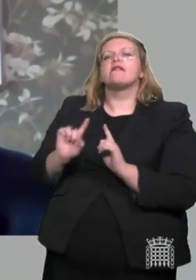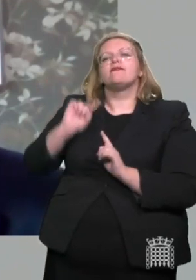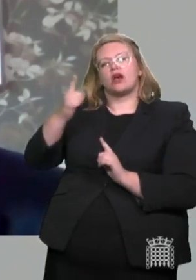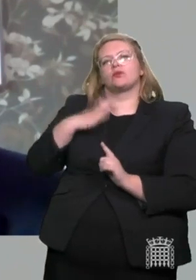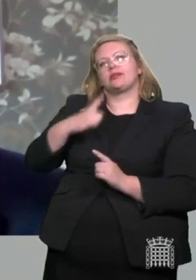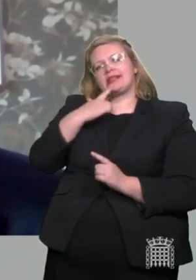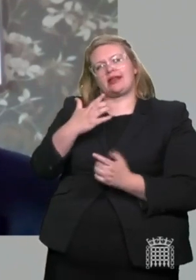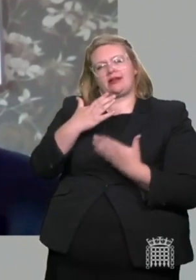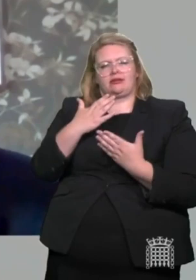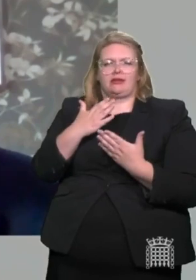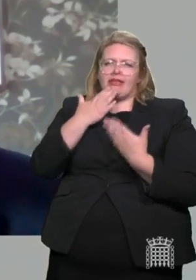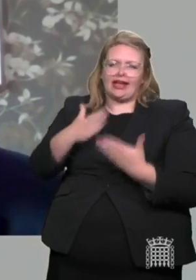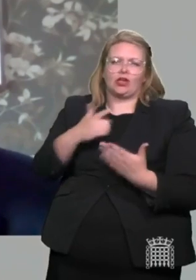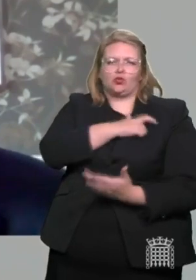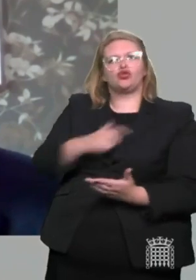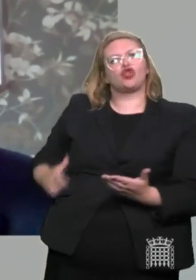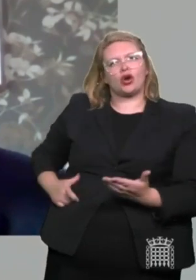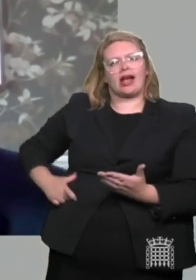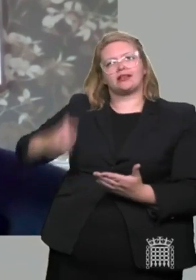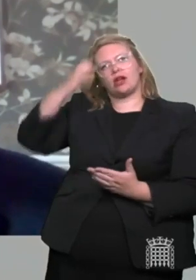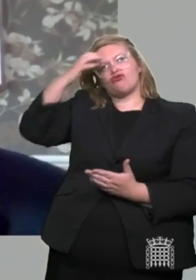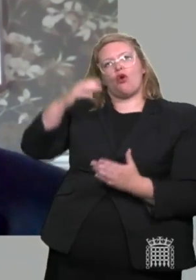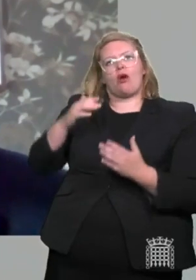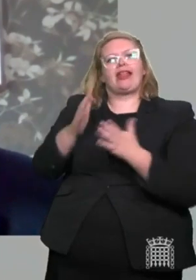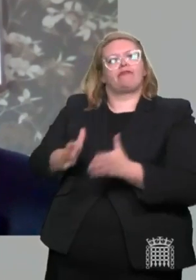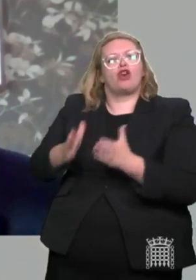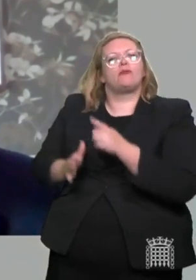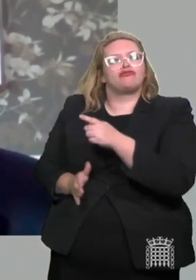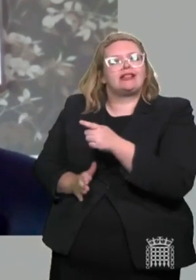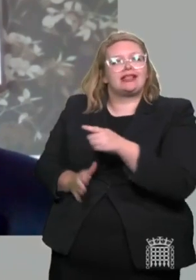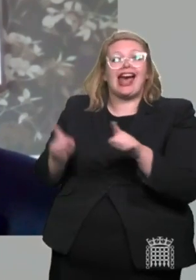staff at Doncaster Royal Infirmary and the emergency services for dealing swiftly with